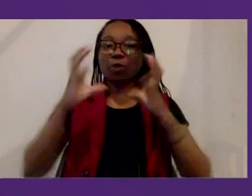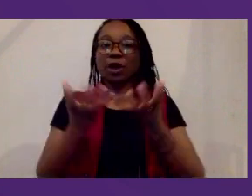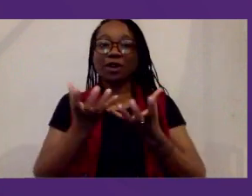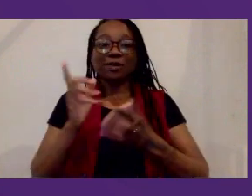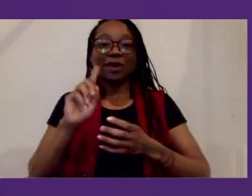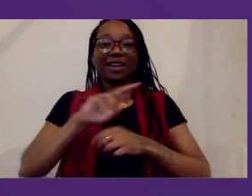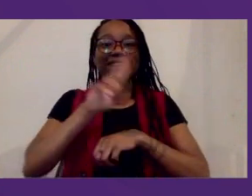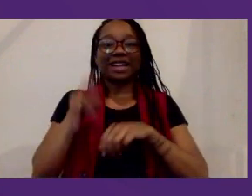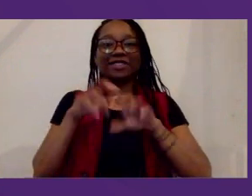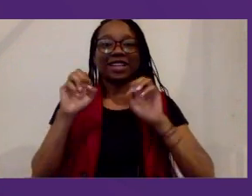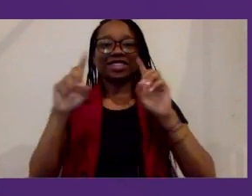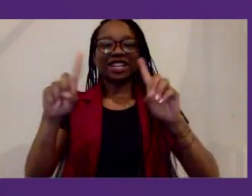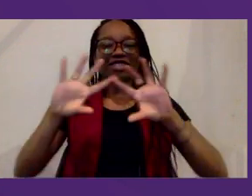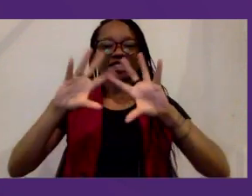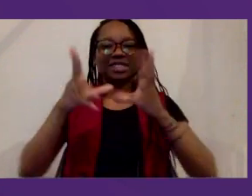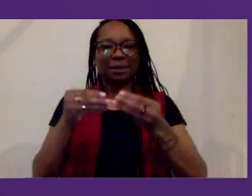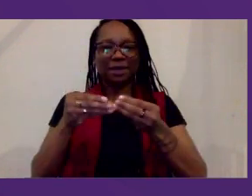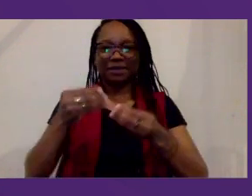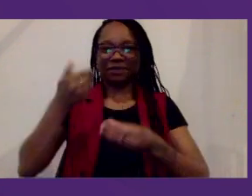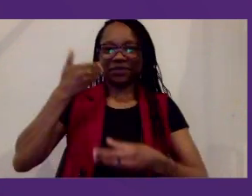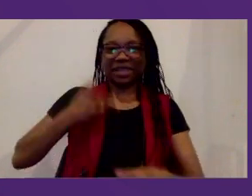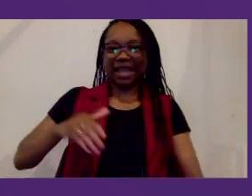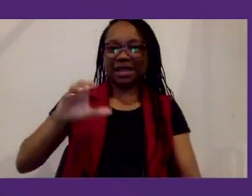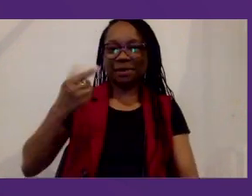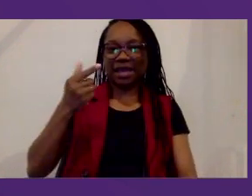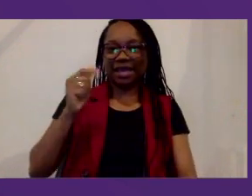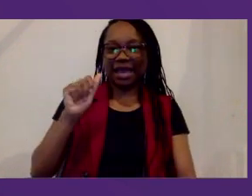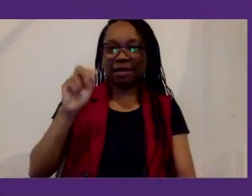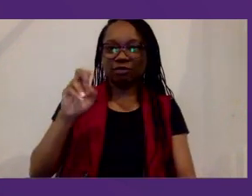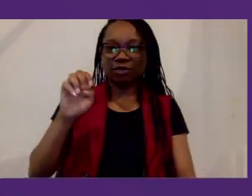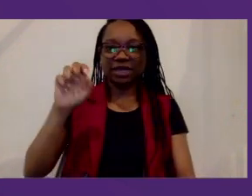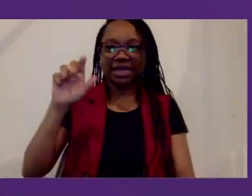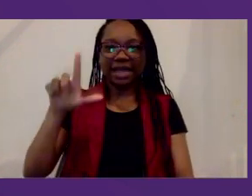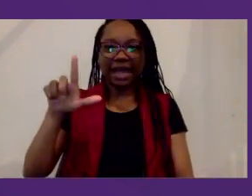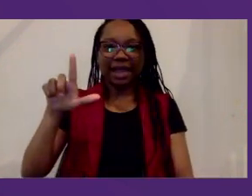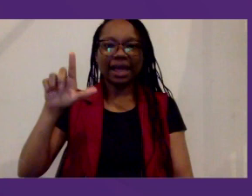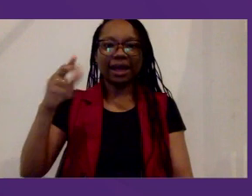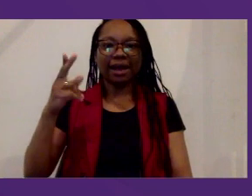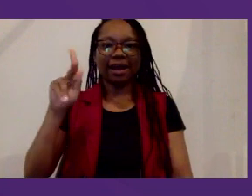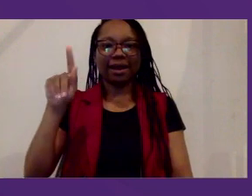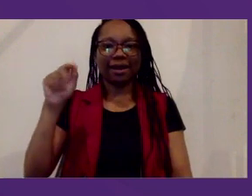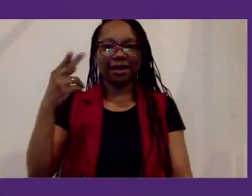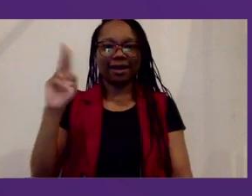I'm Gabriella Kahn with the Smithsonian's Office of the Undersecretary for Education. And I'm so